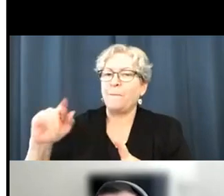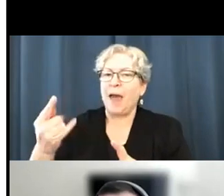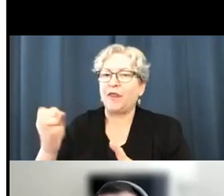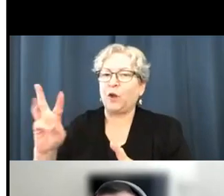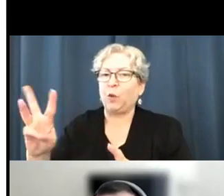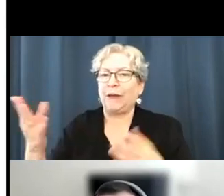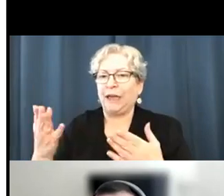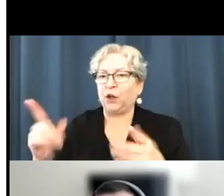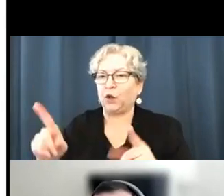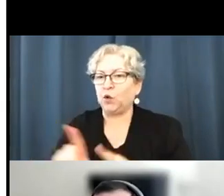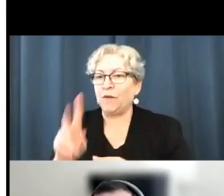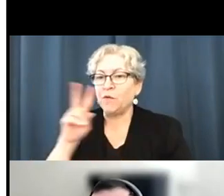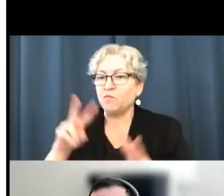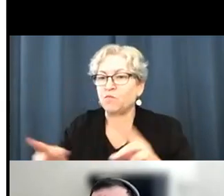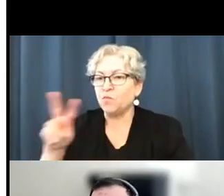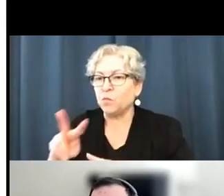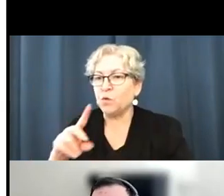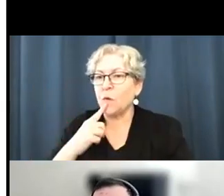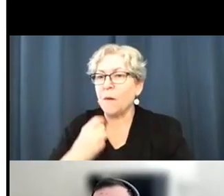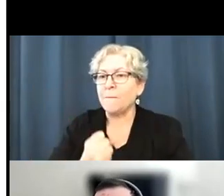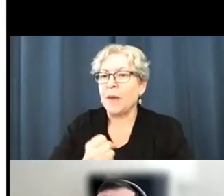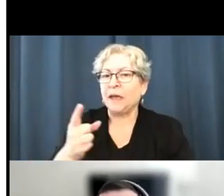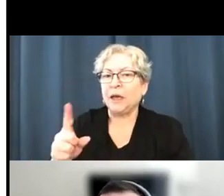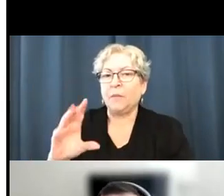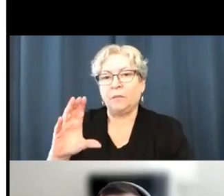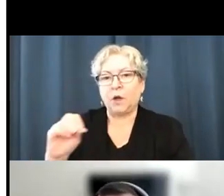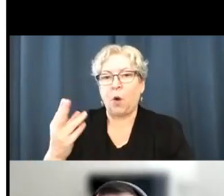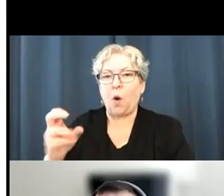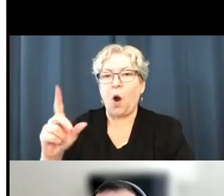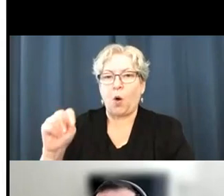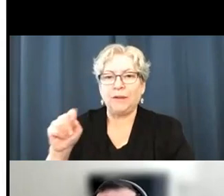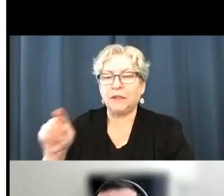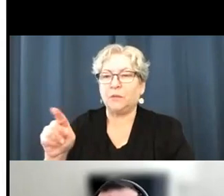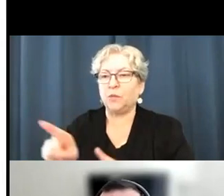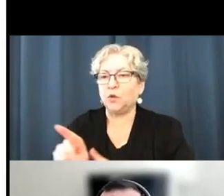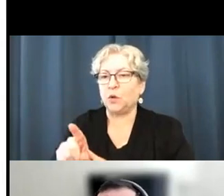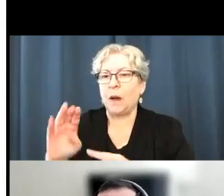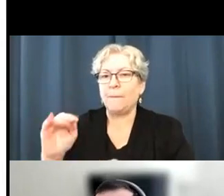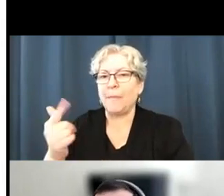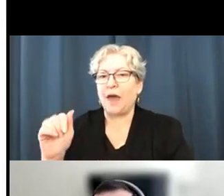And if you do see him, if you can make him a co-host, so he can unmute as well. Matthew is our chief technology officer